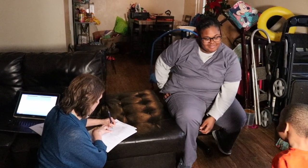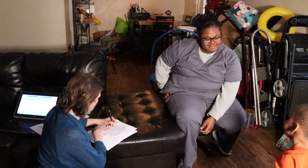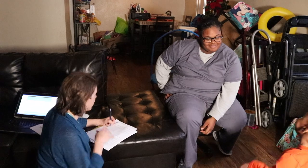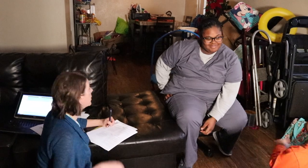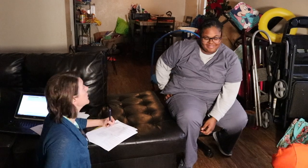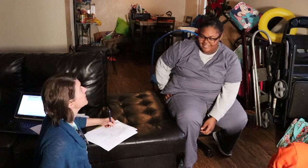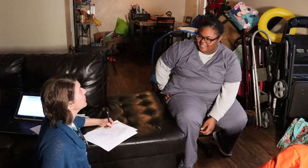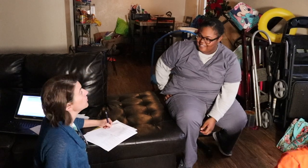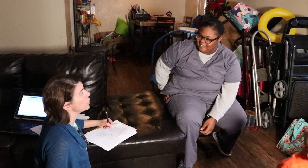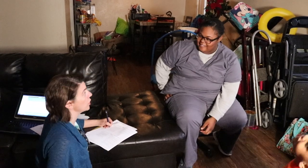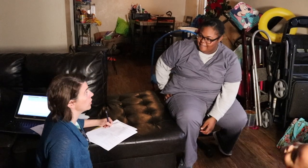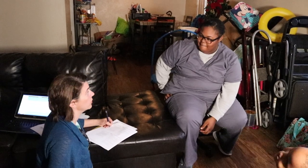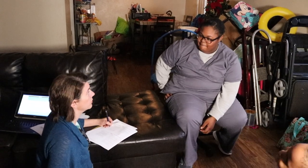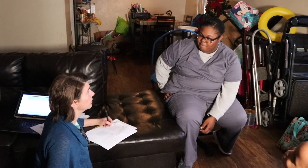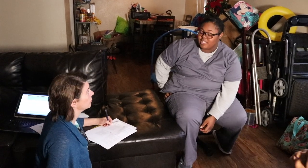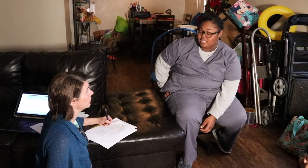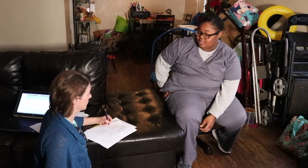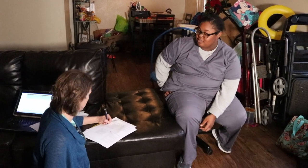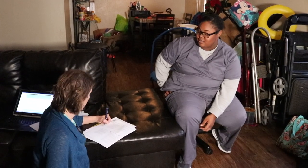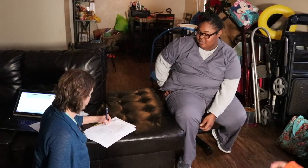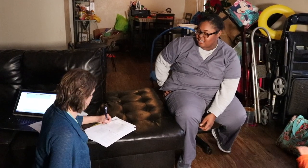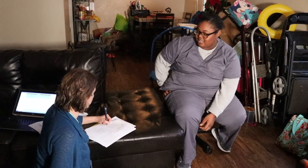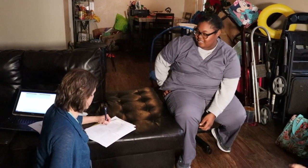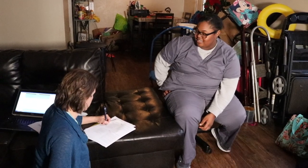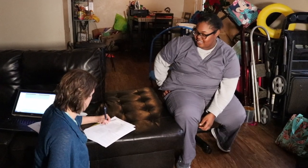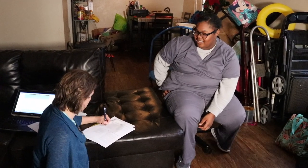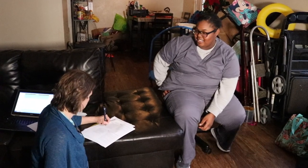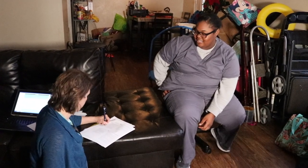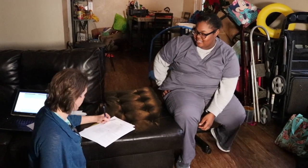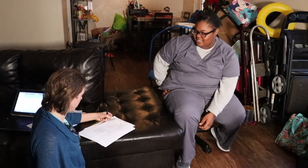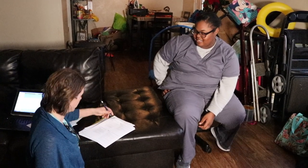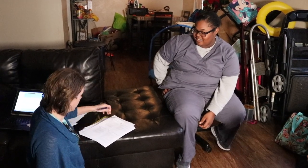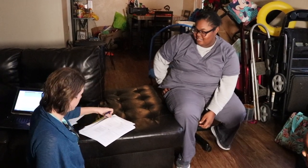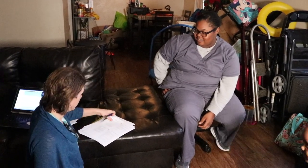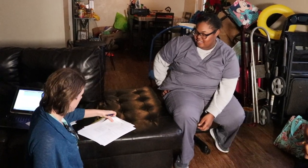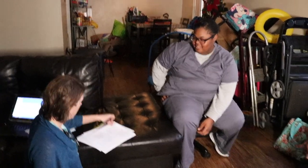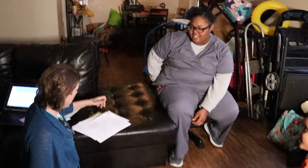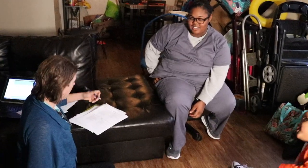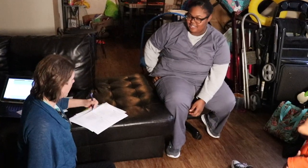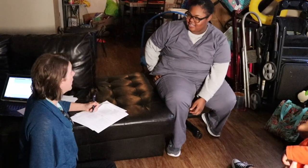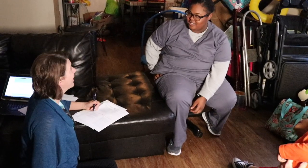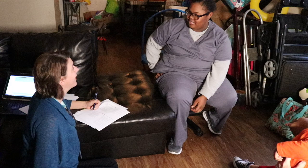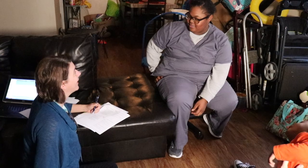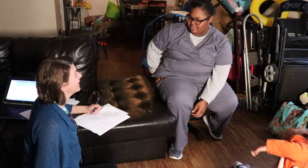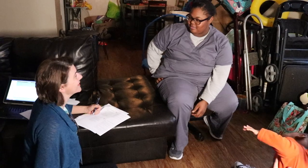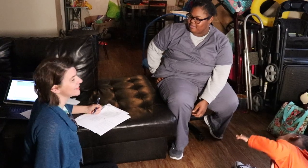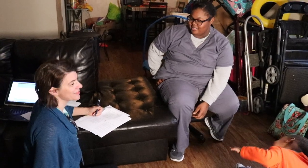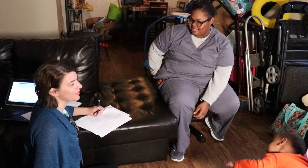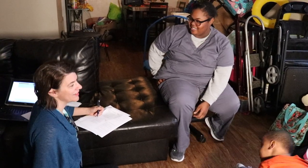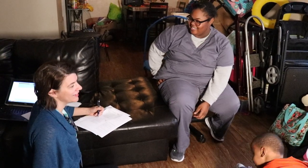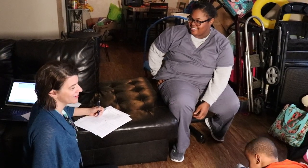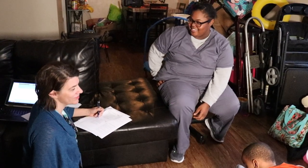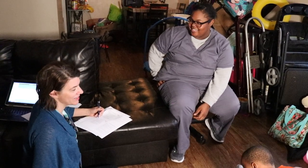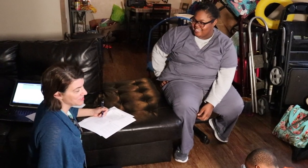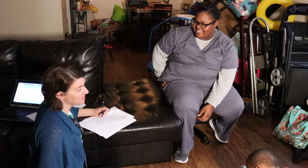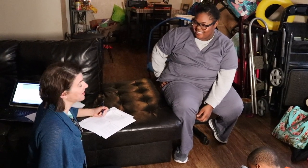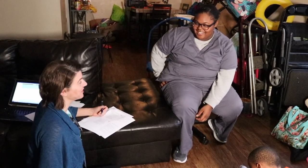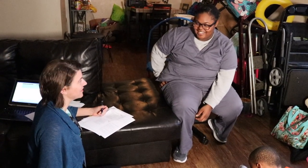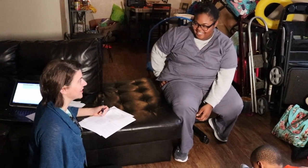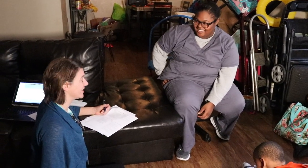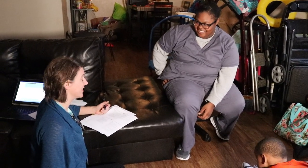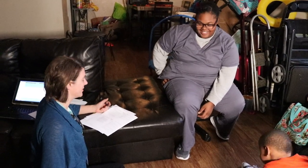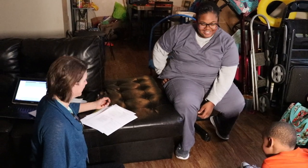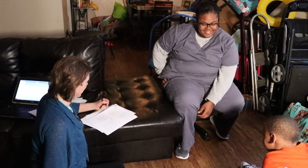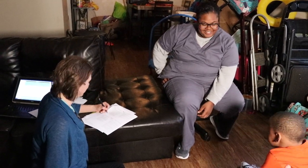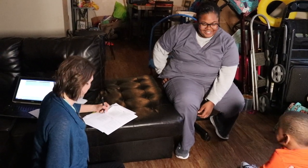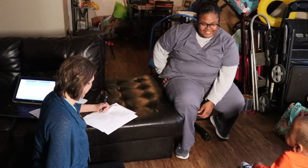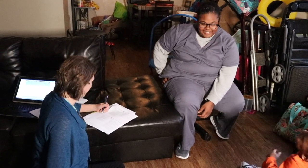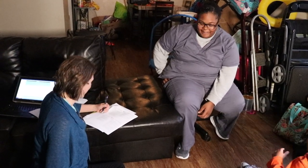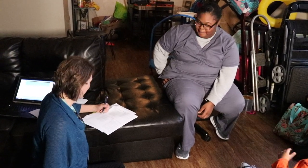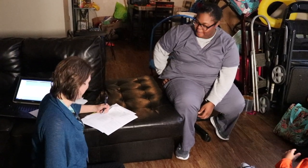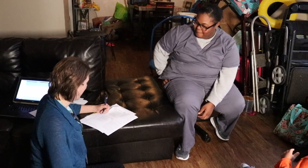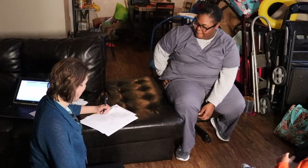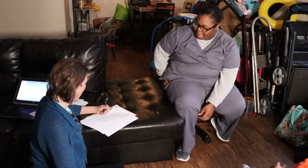How about the concept of no-no? Yes. He understands that concept. Does he listen? No, but he understands.